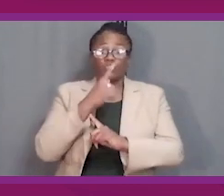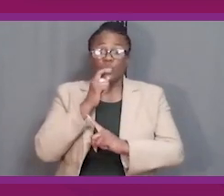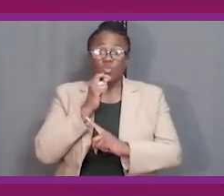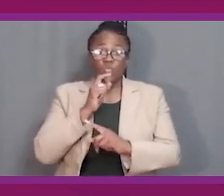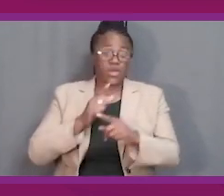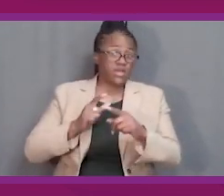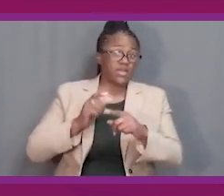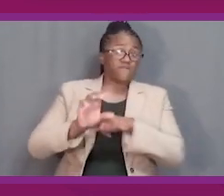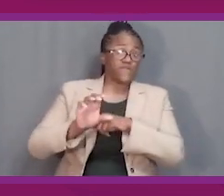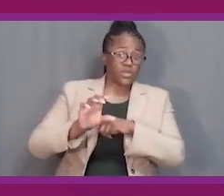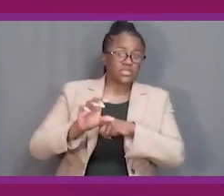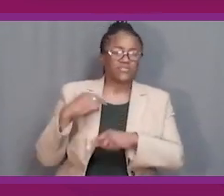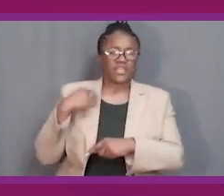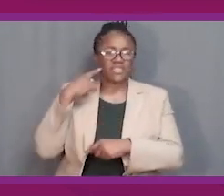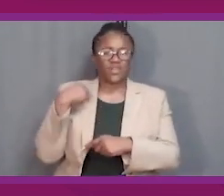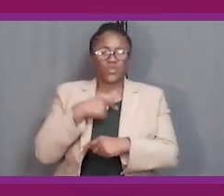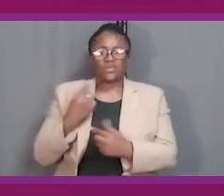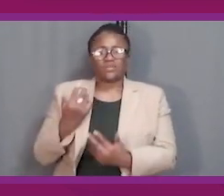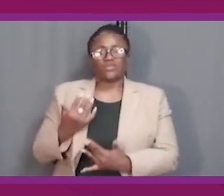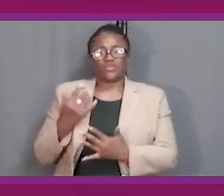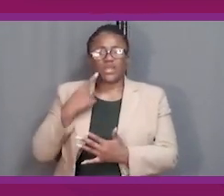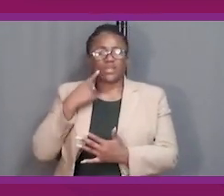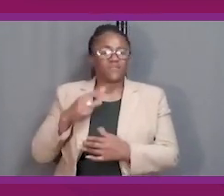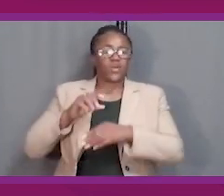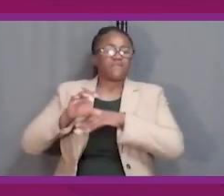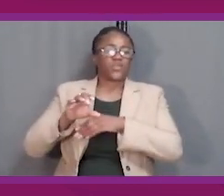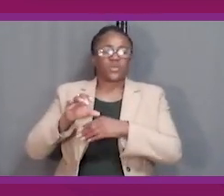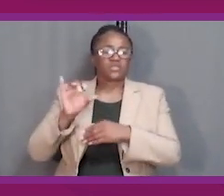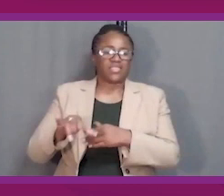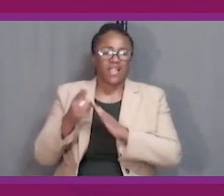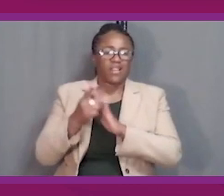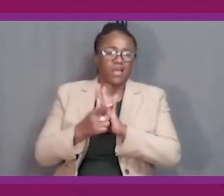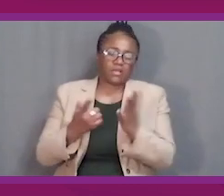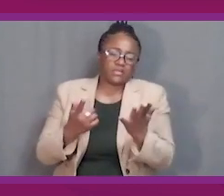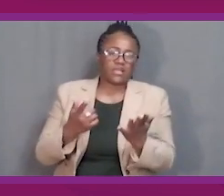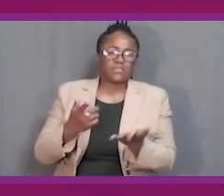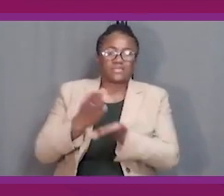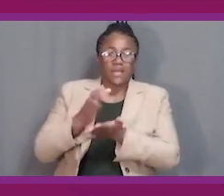that, I'm seeing a lot of nodding of heads, so I'm sure there's lots of other comments. And Angeline,